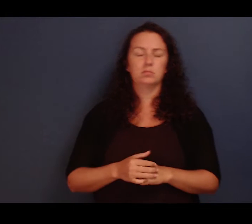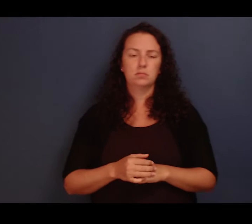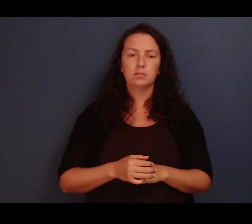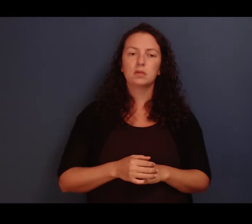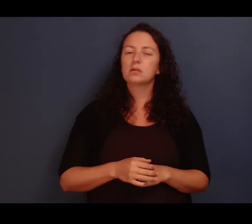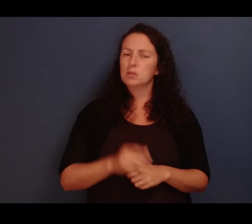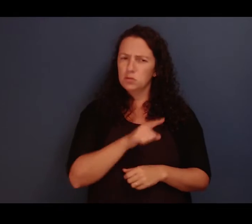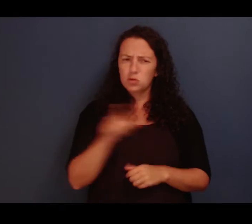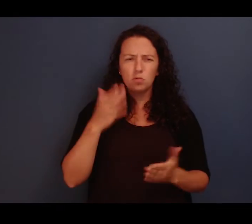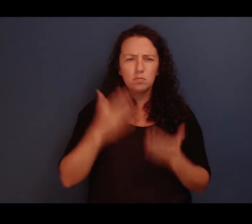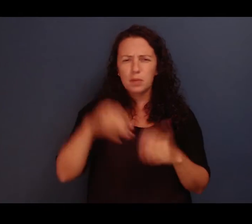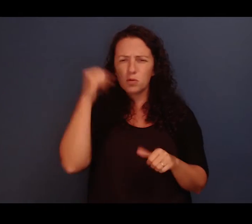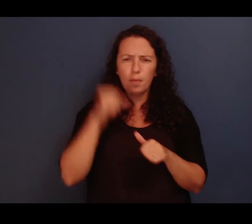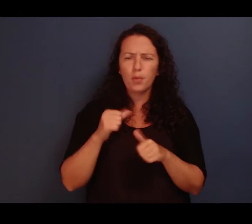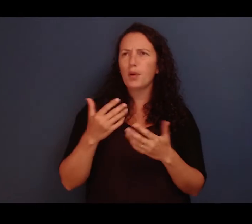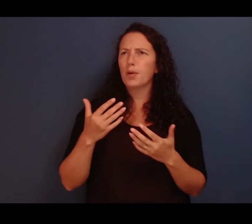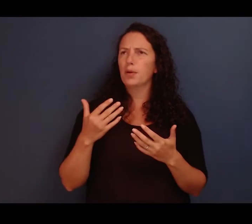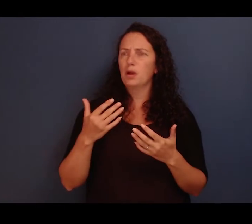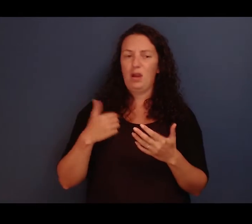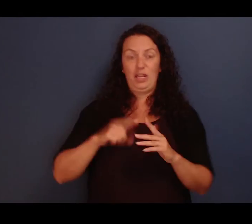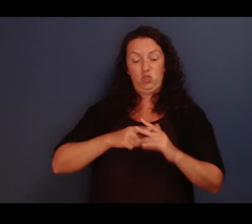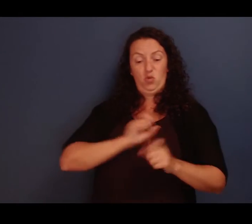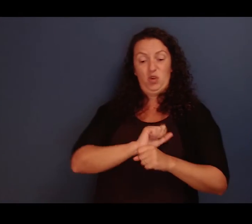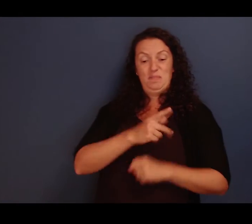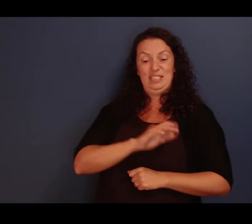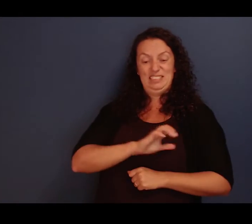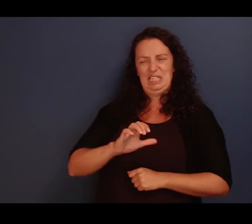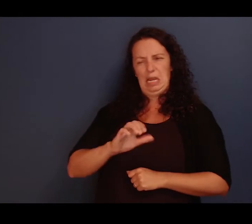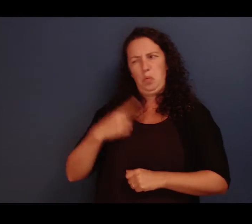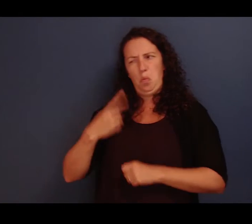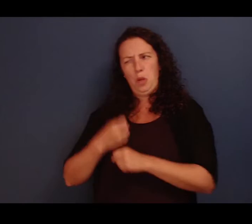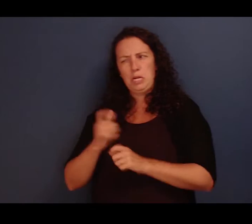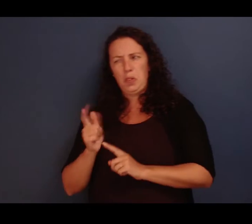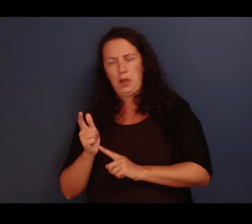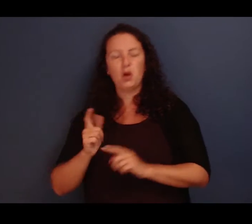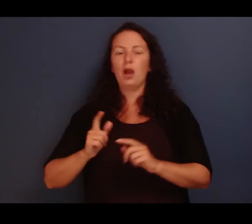Some of you may remember, about a year after I arrived at PCC, I created a Work Plan, which